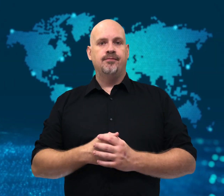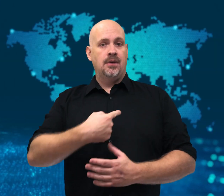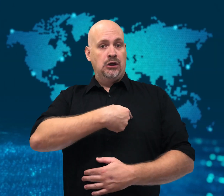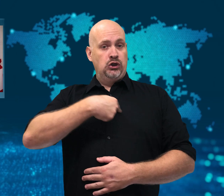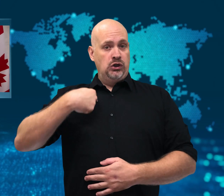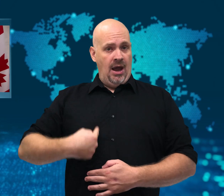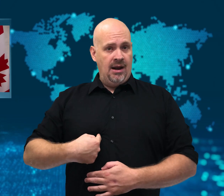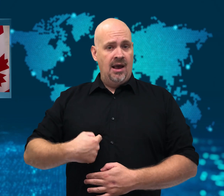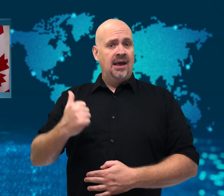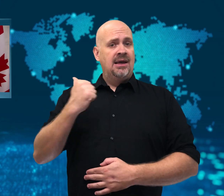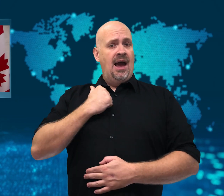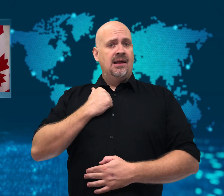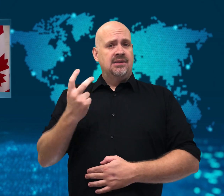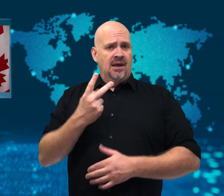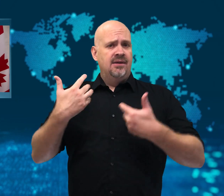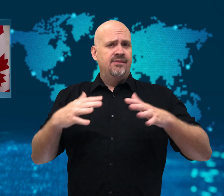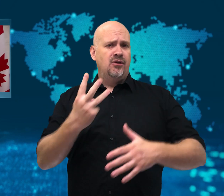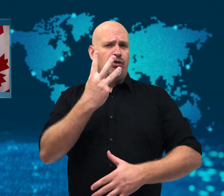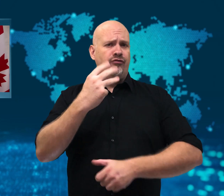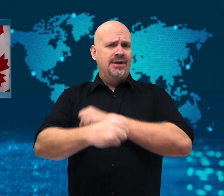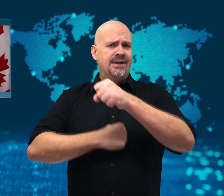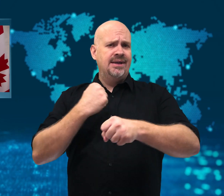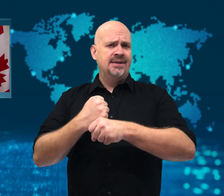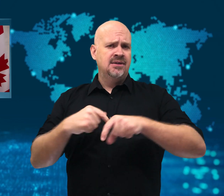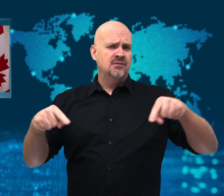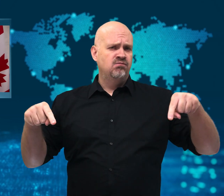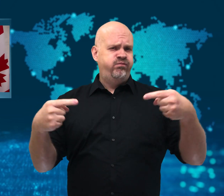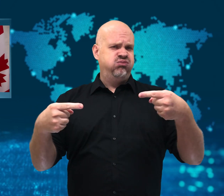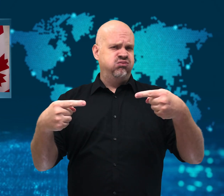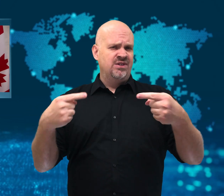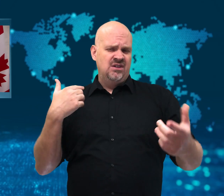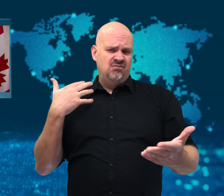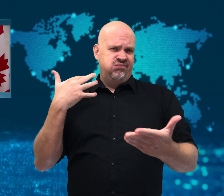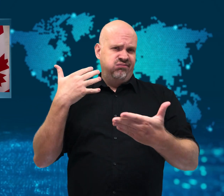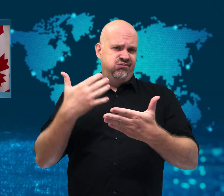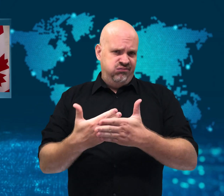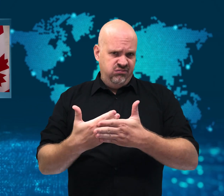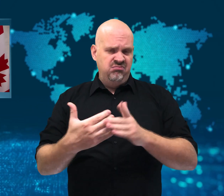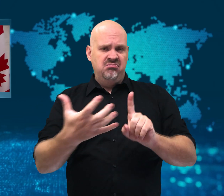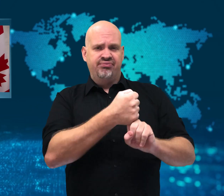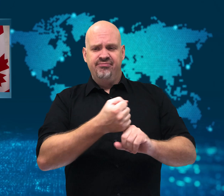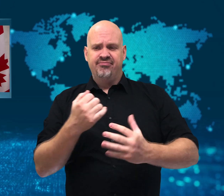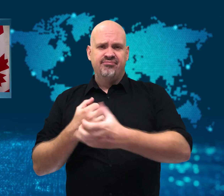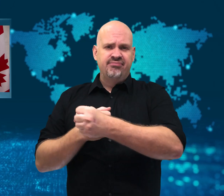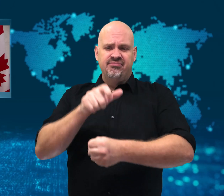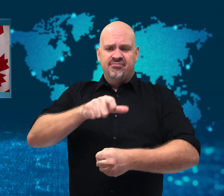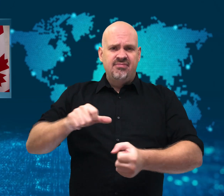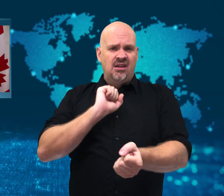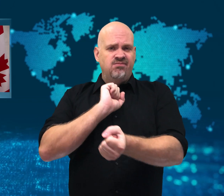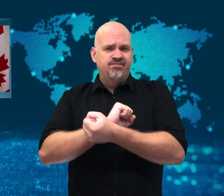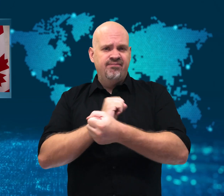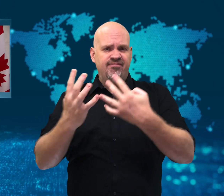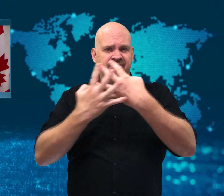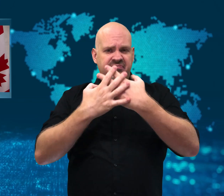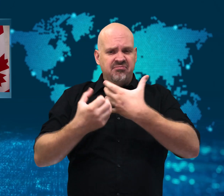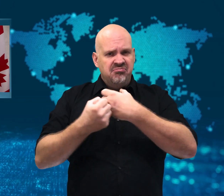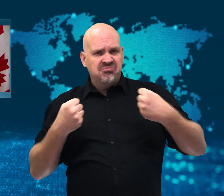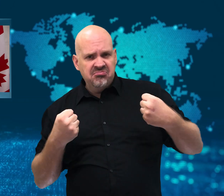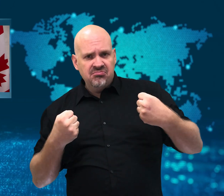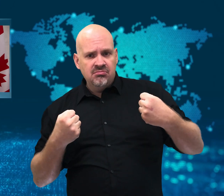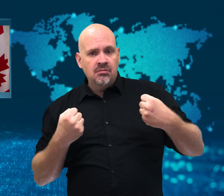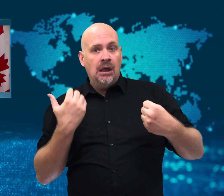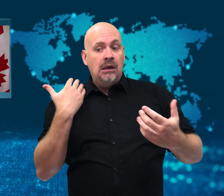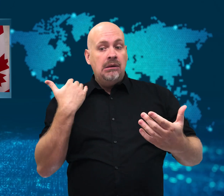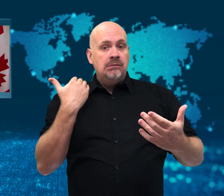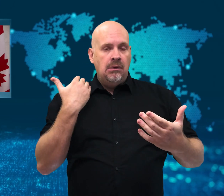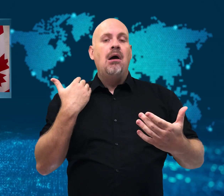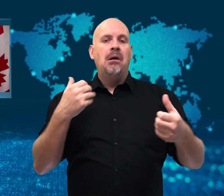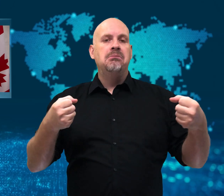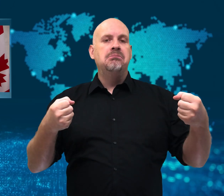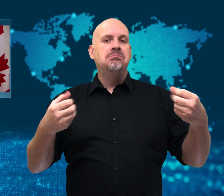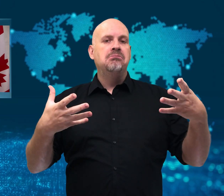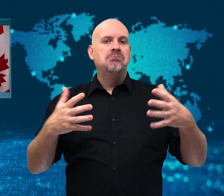[Gavin]: After a 3-year bitter diplomatic dispute between China, and Canada,